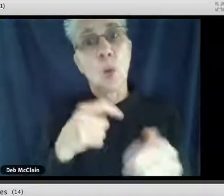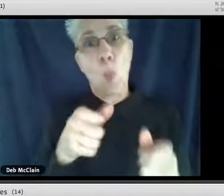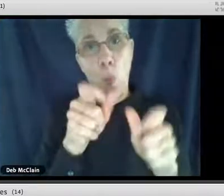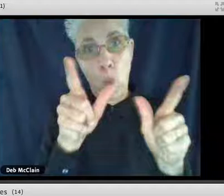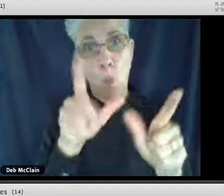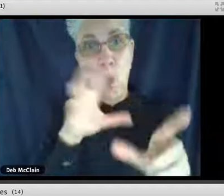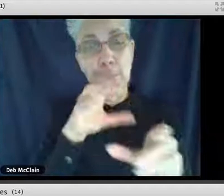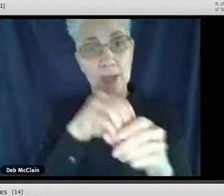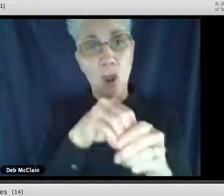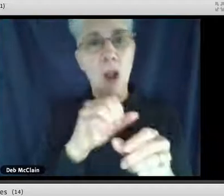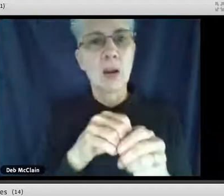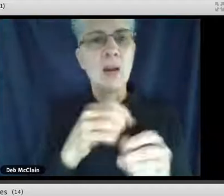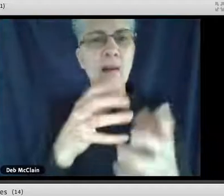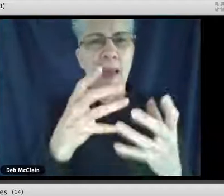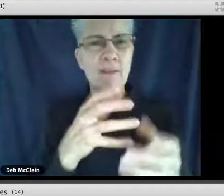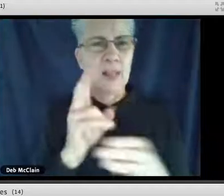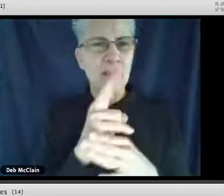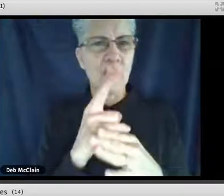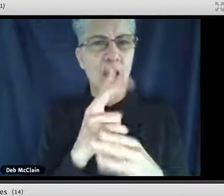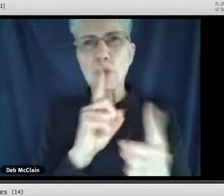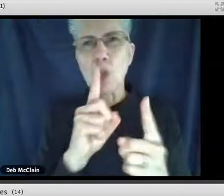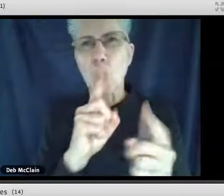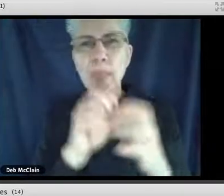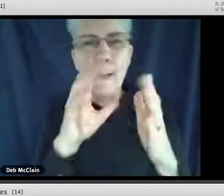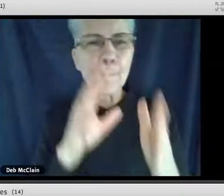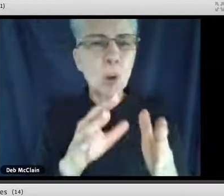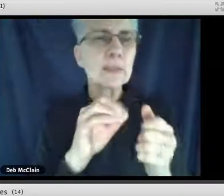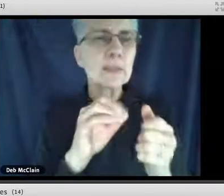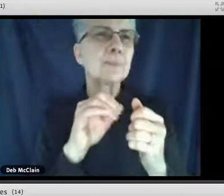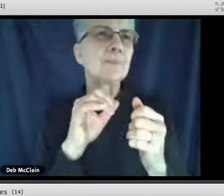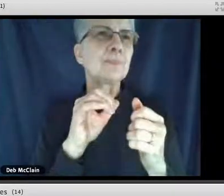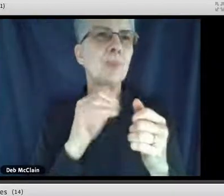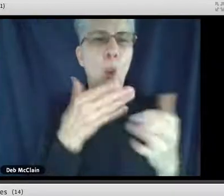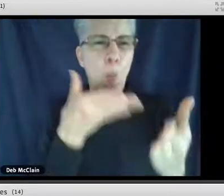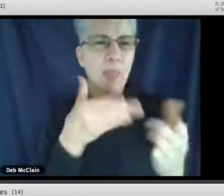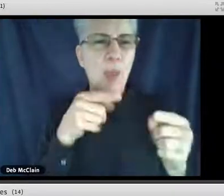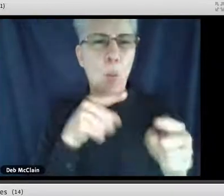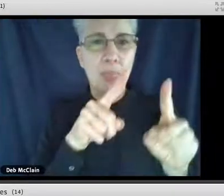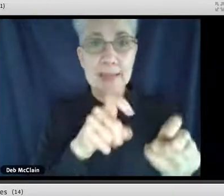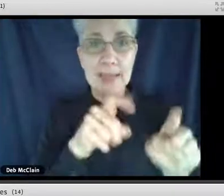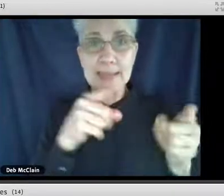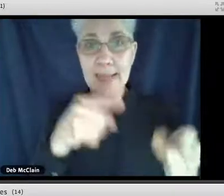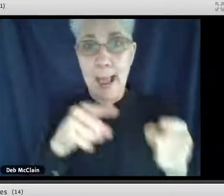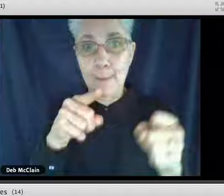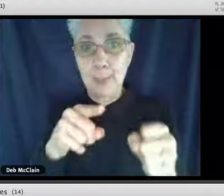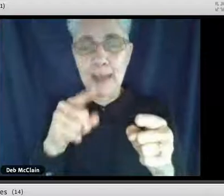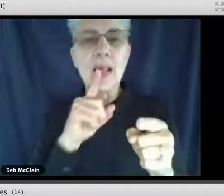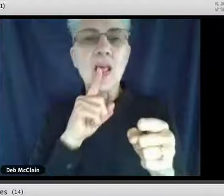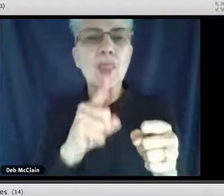You're going to be talking to the person. You're going to be right there while the test is happening. There's unmoderated,